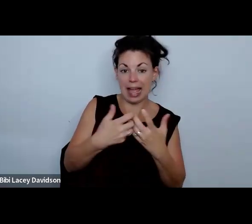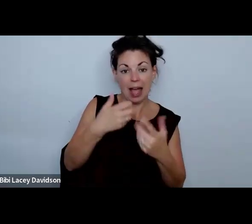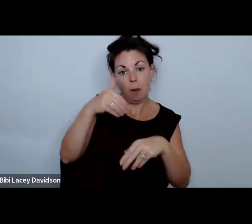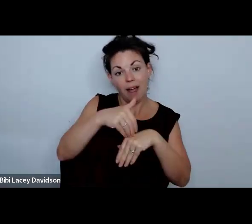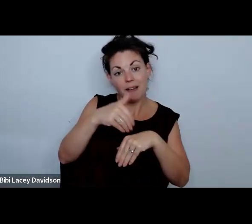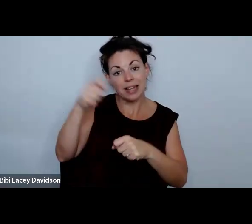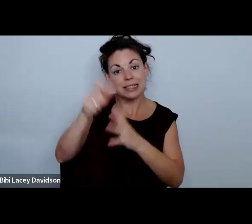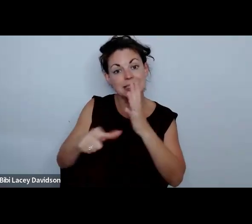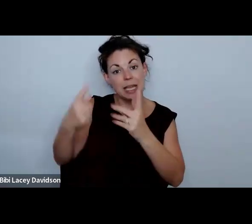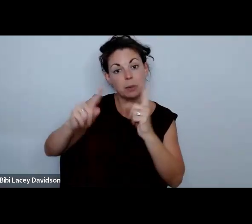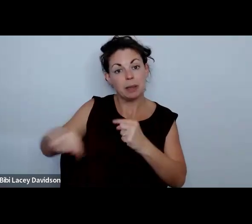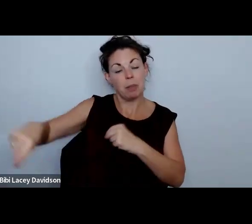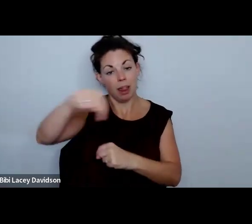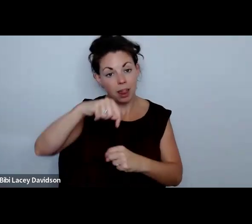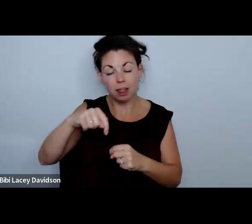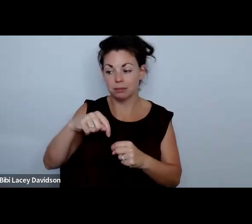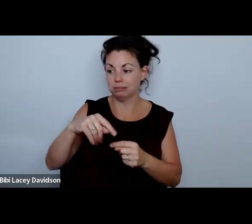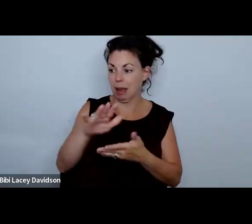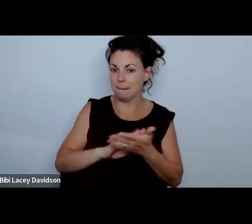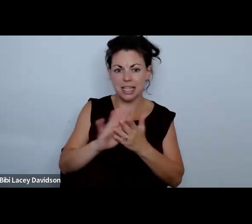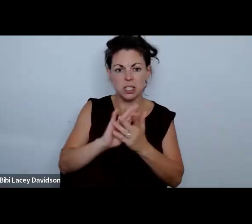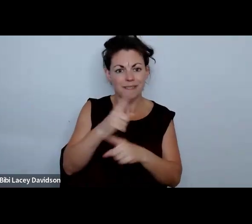consultations and green papers. So